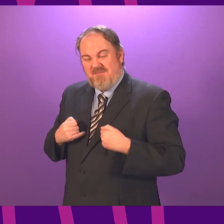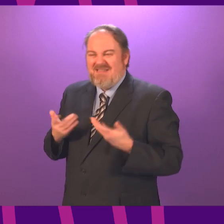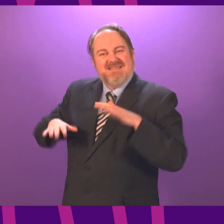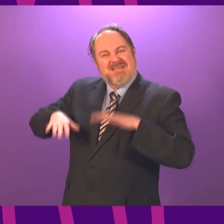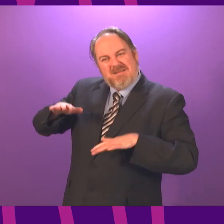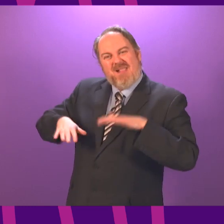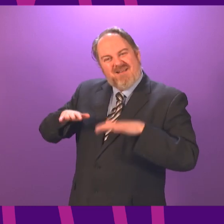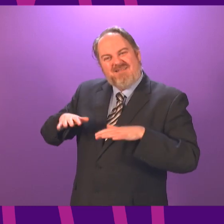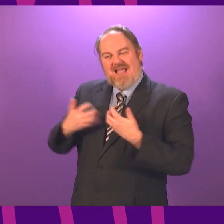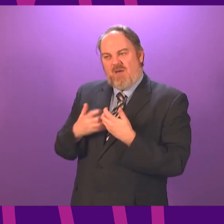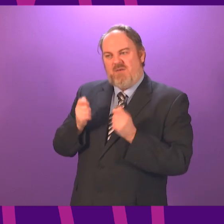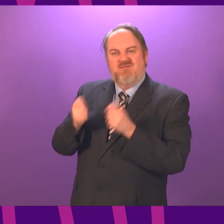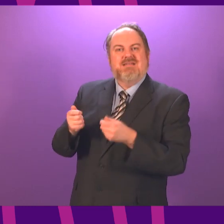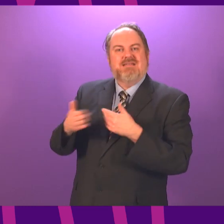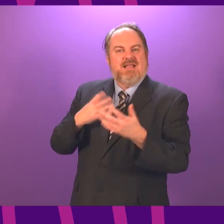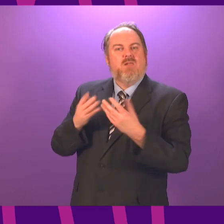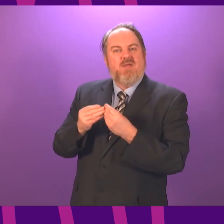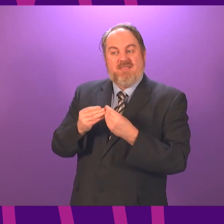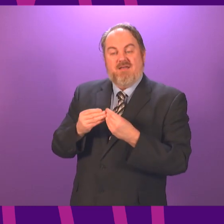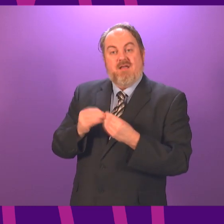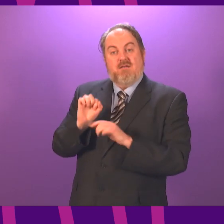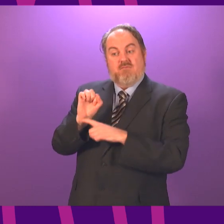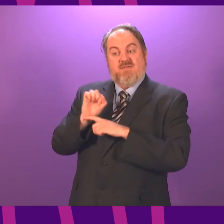What is our goal? Our goal is to get back to normal life. Our goal is to be able to